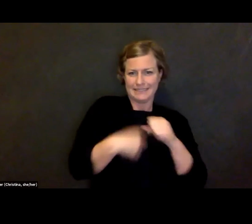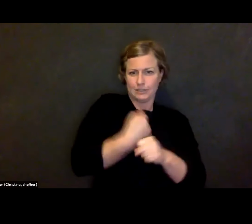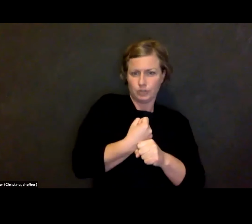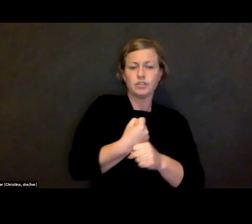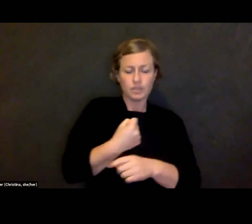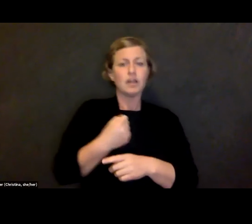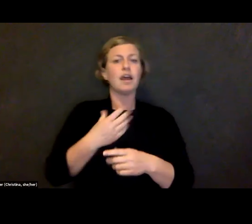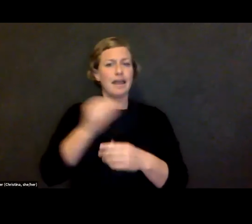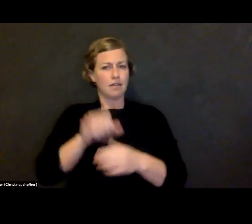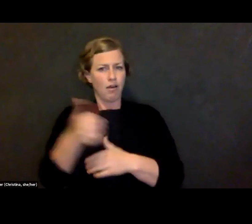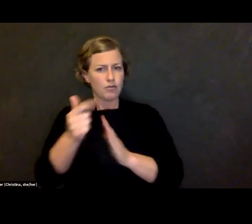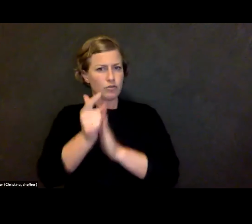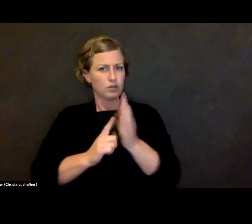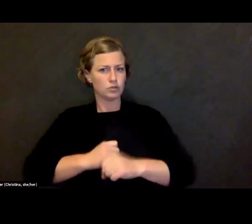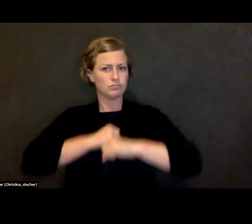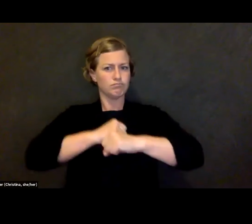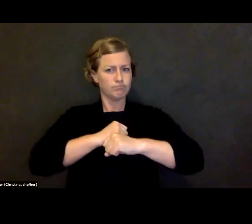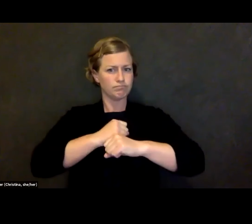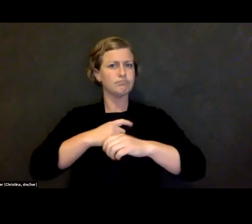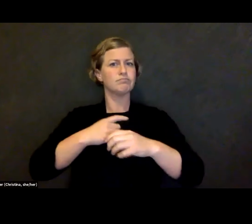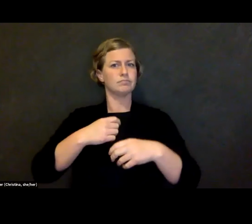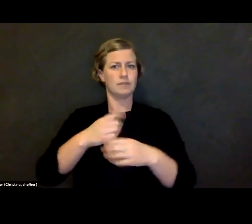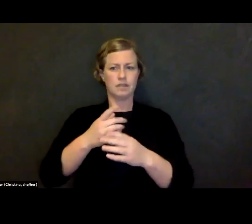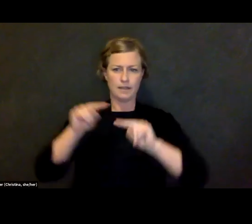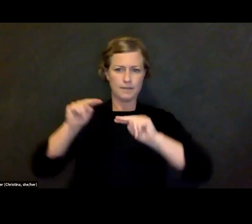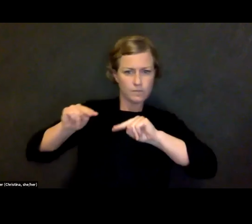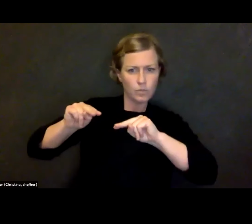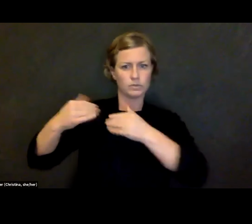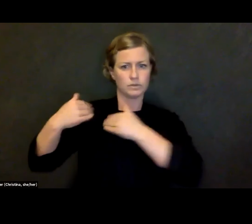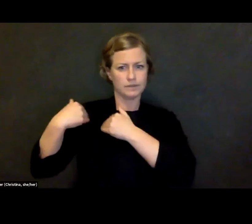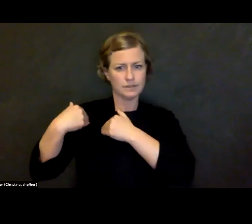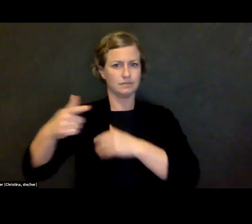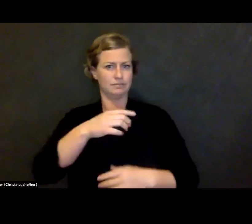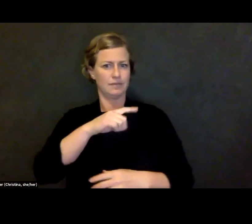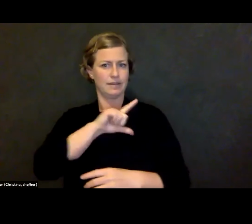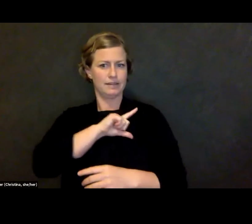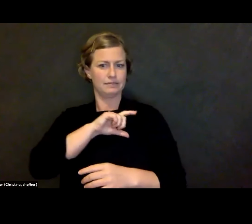matter. I voted for the George Floyd justice and policing act this